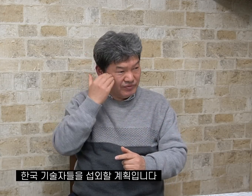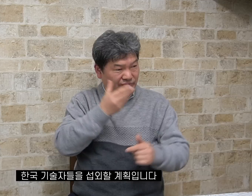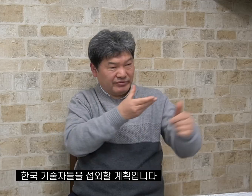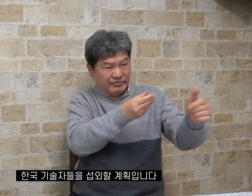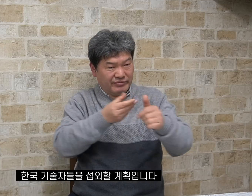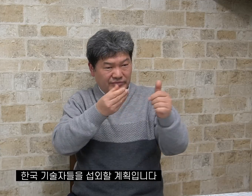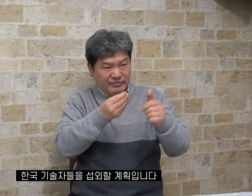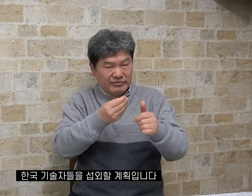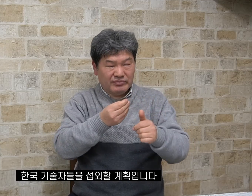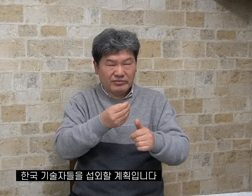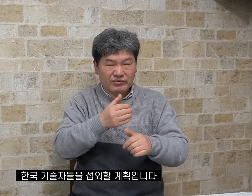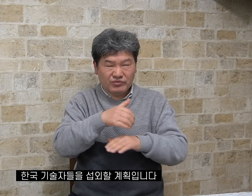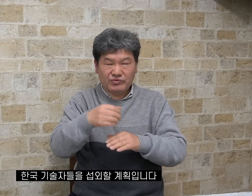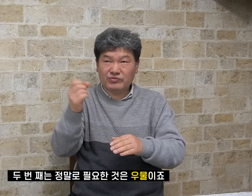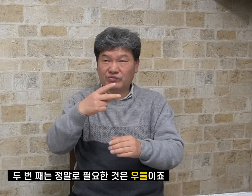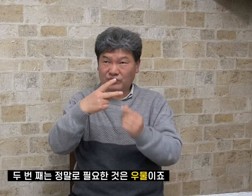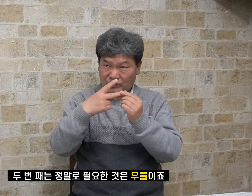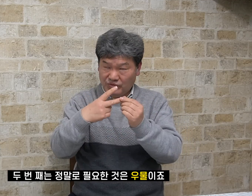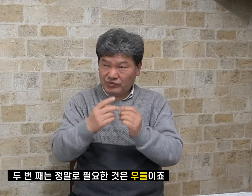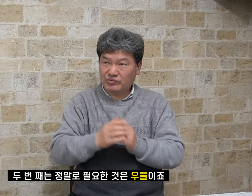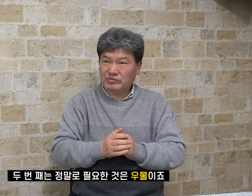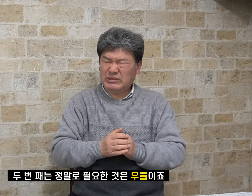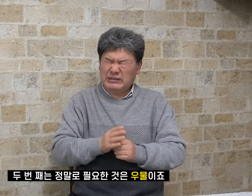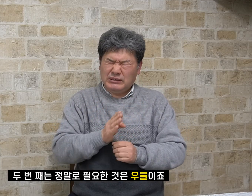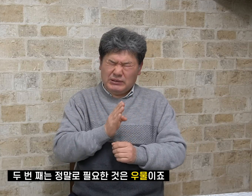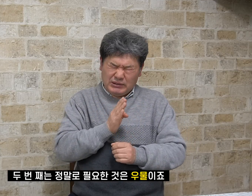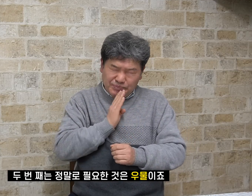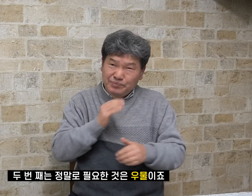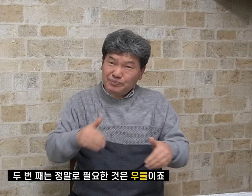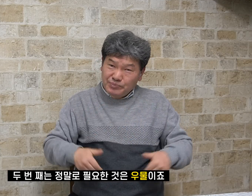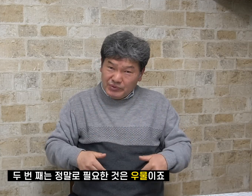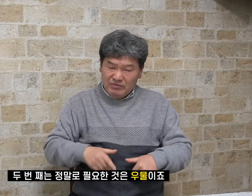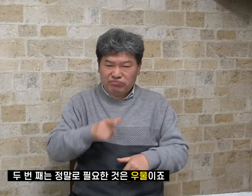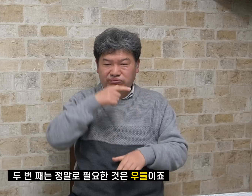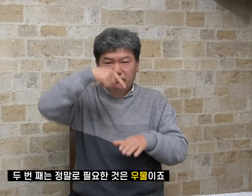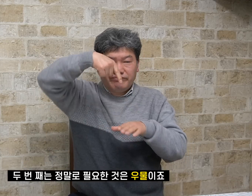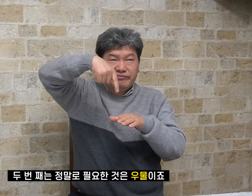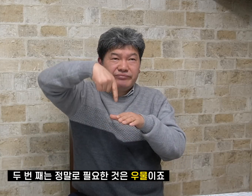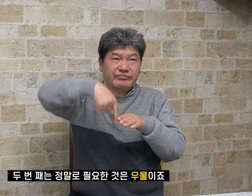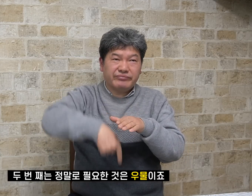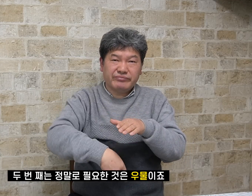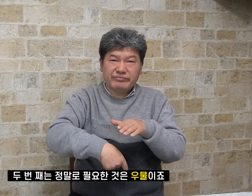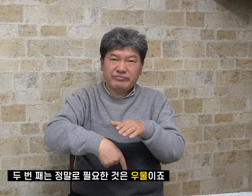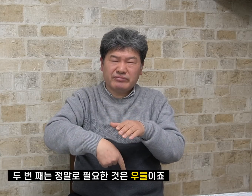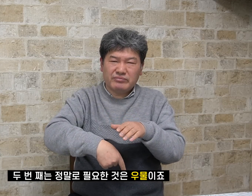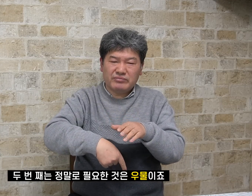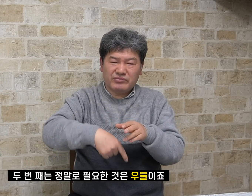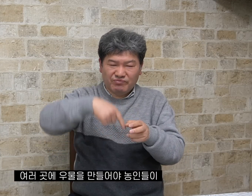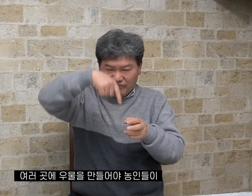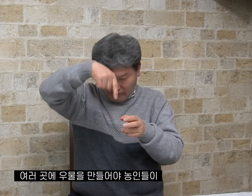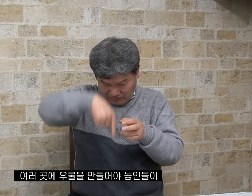in terms of skills, abilities, and other things. The second thing you really need is a well.